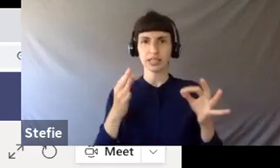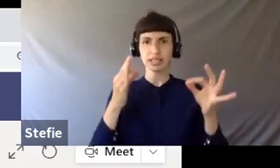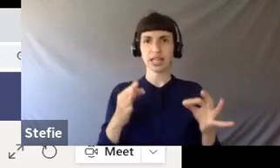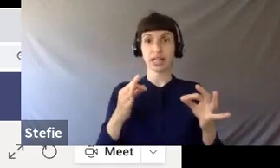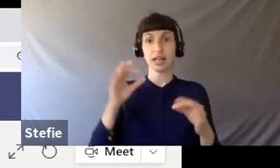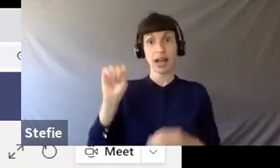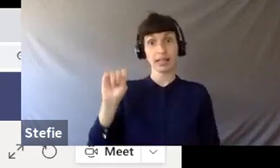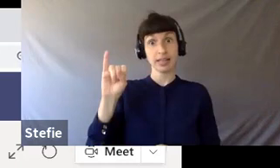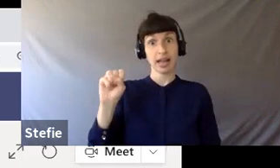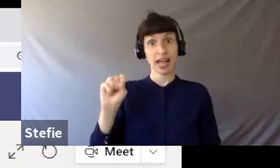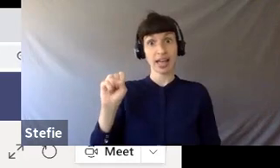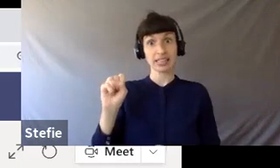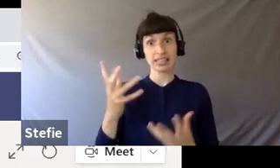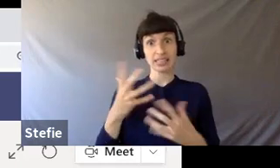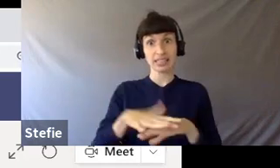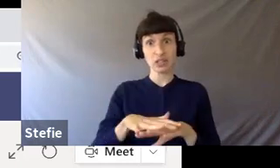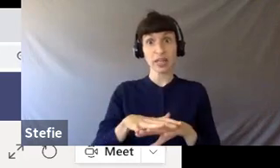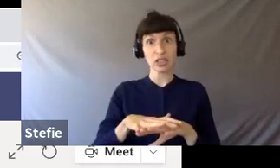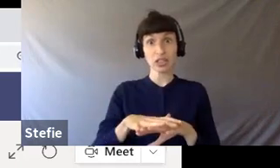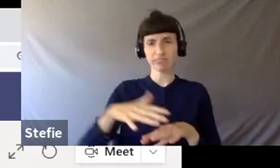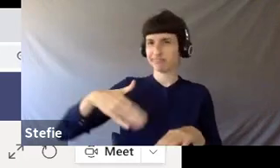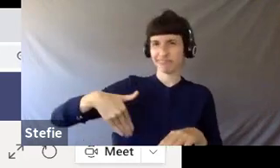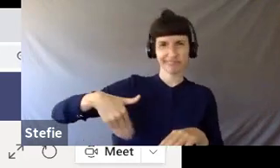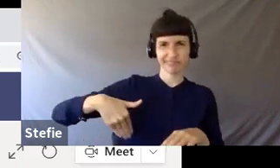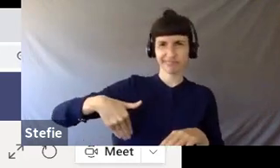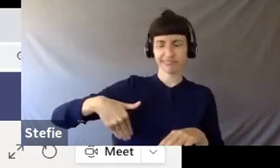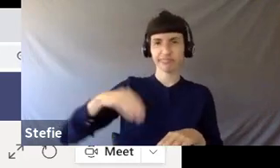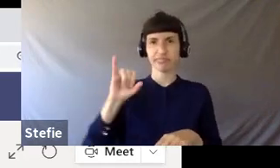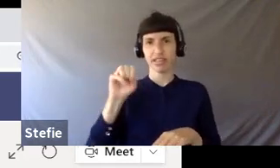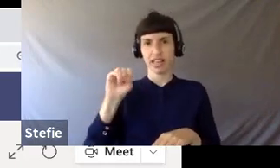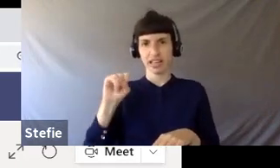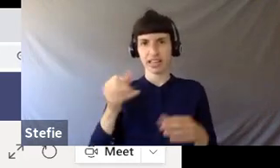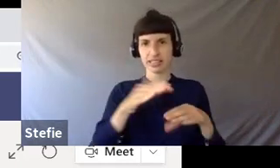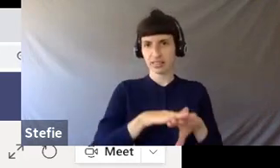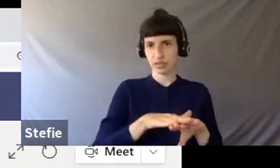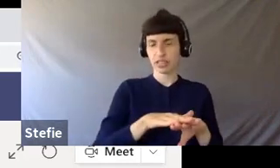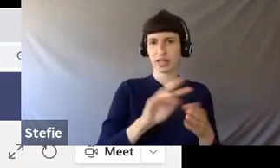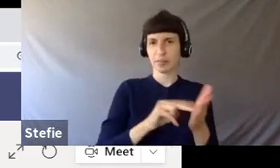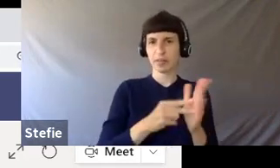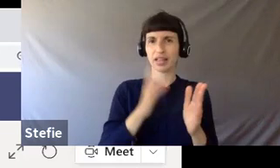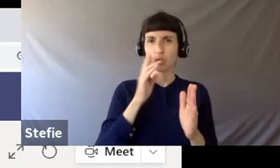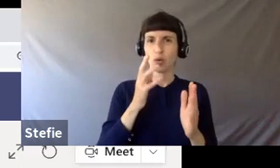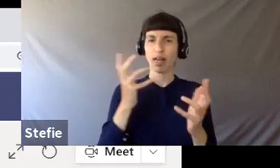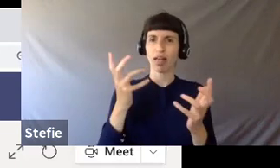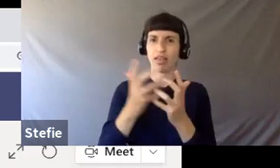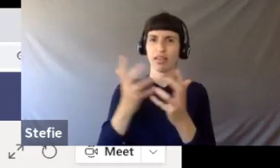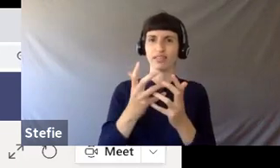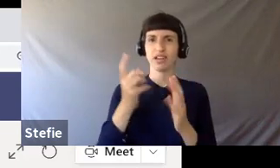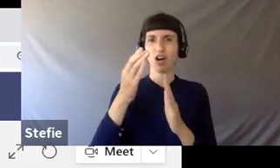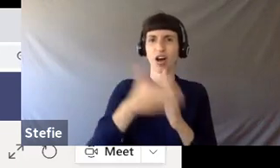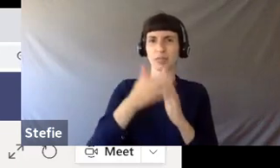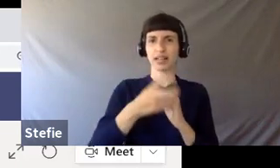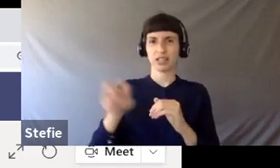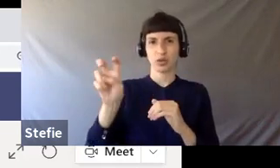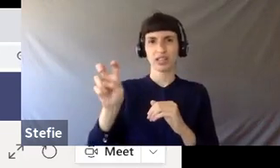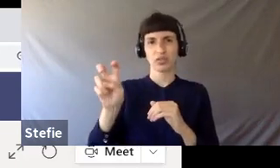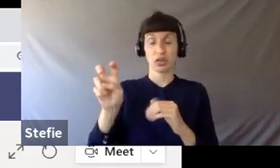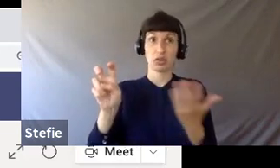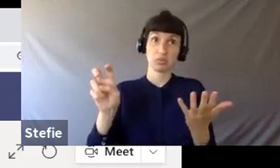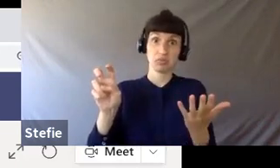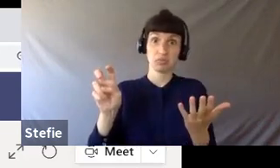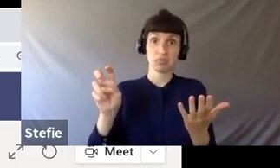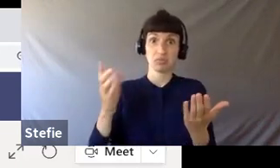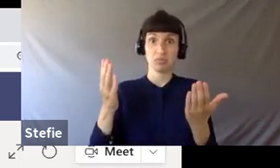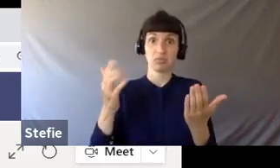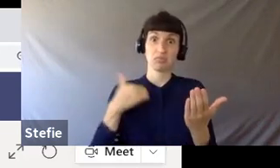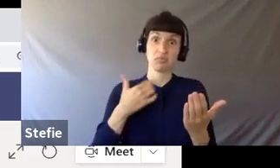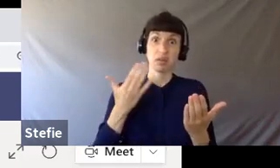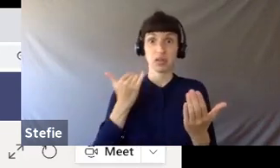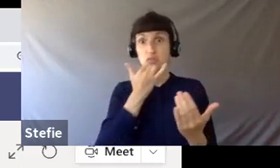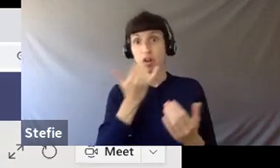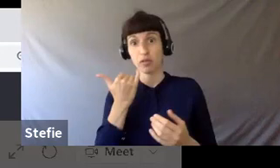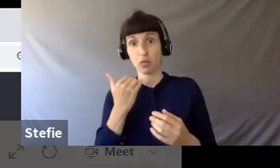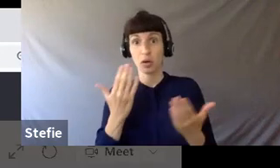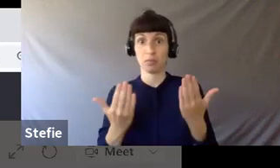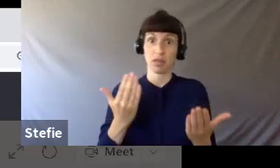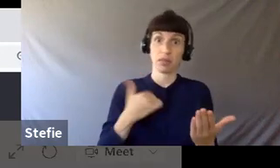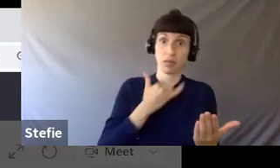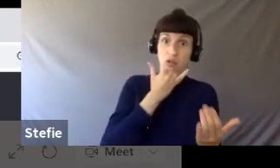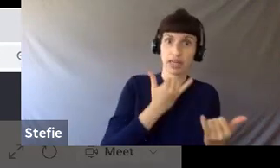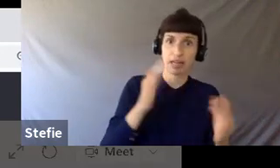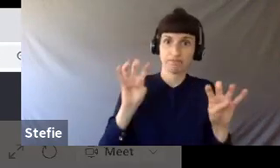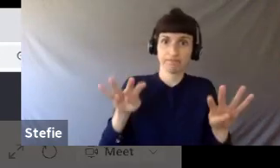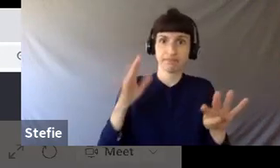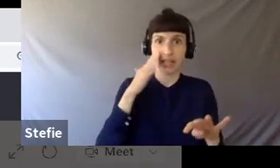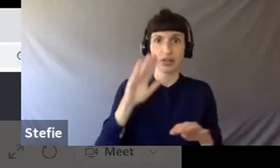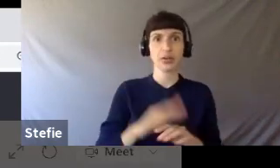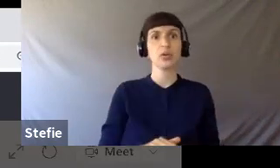and you need to talk with your Teams about how you are doing this. Is a main system or is this a hard copy system?